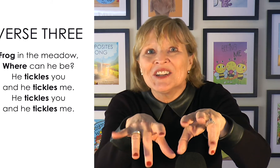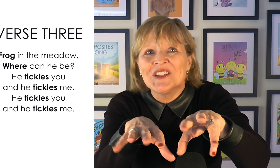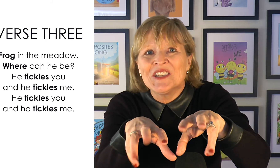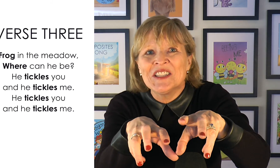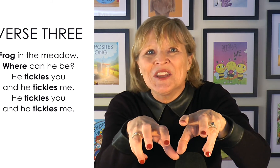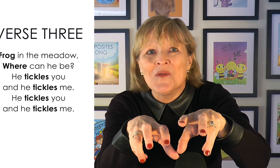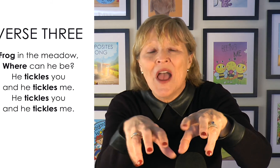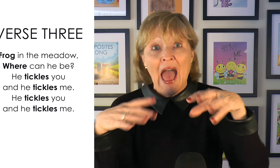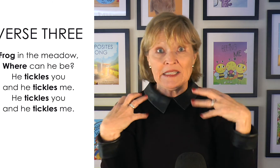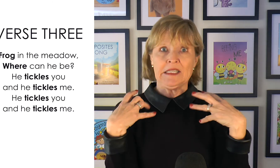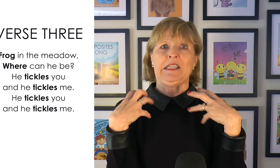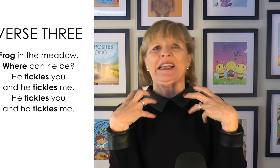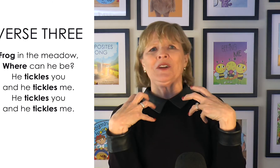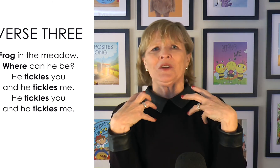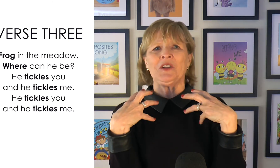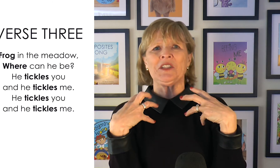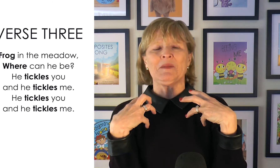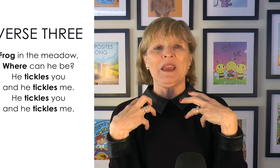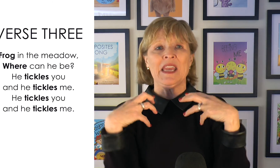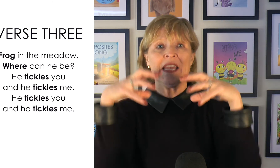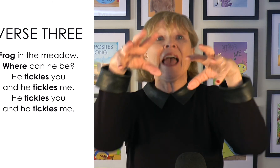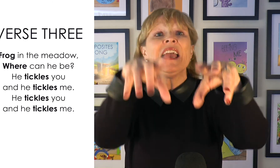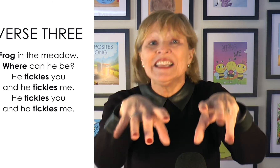He TICKLES you and he TICKLES me.